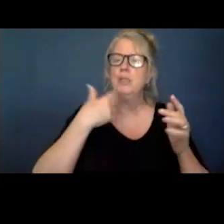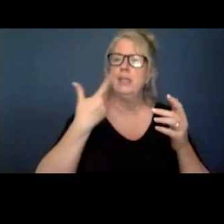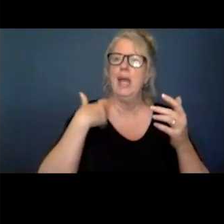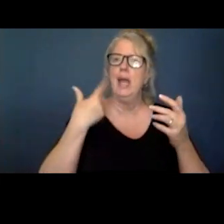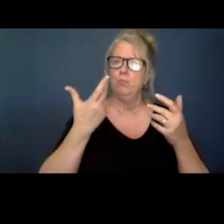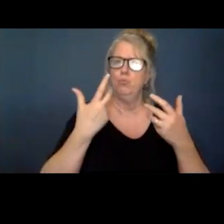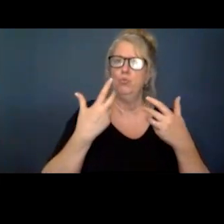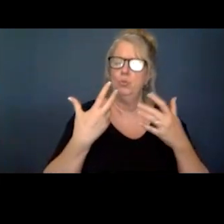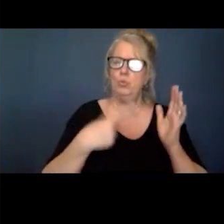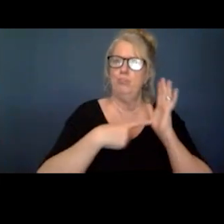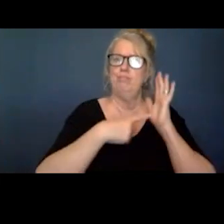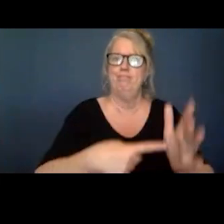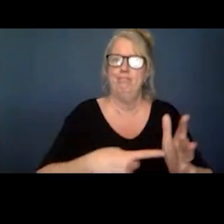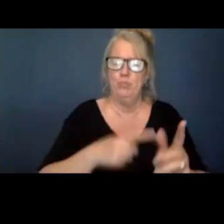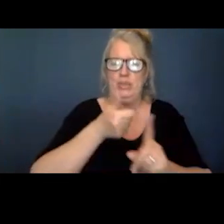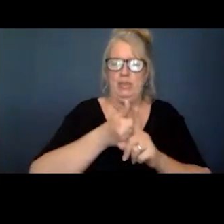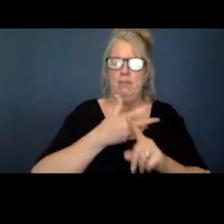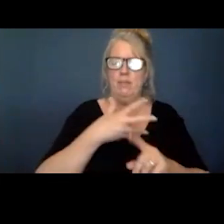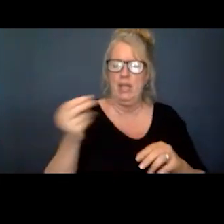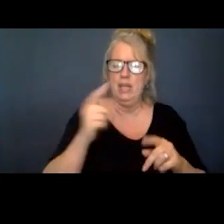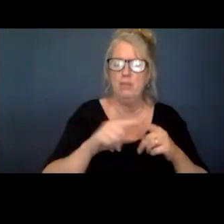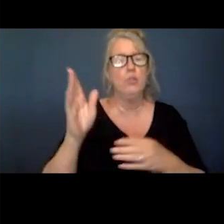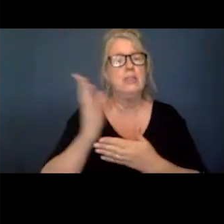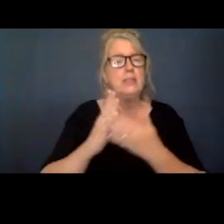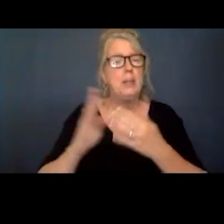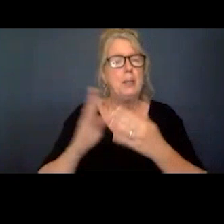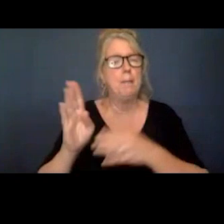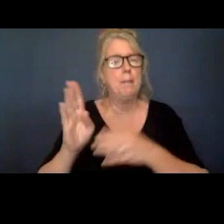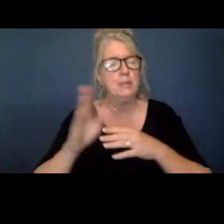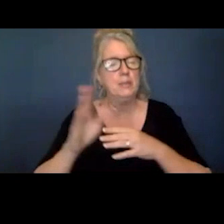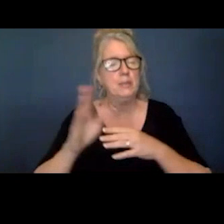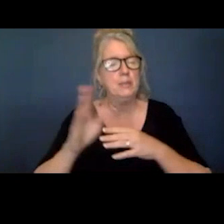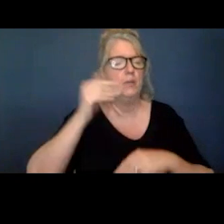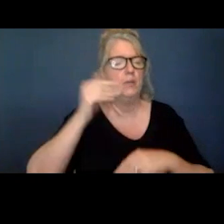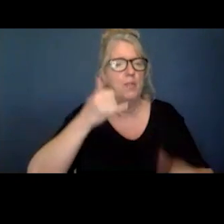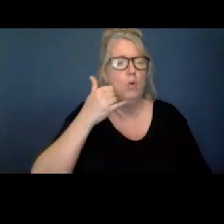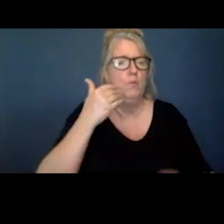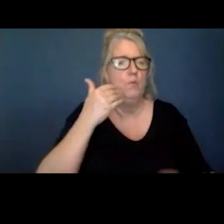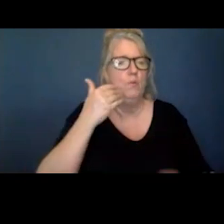want. And for some businesses, they respond better on the phone than via email, a webinar,